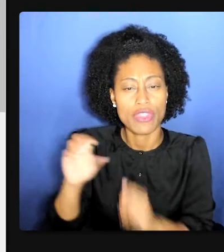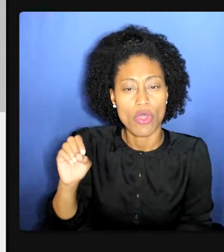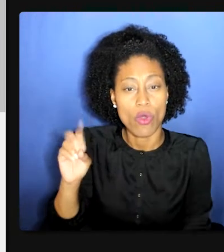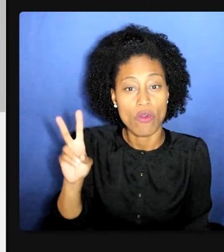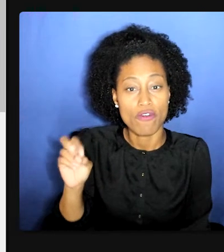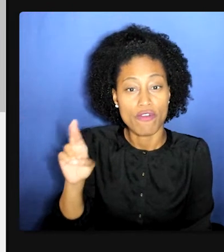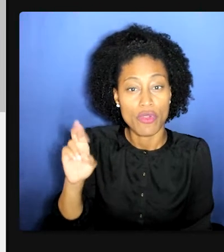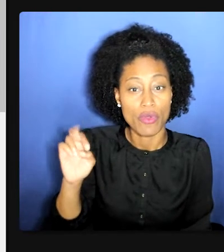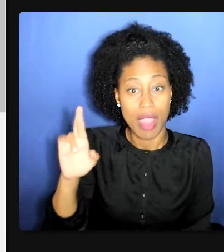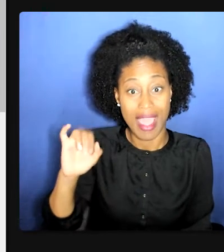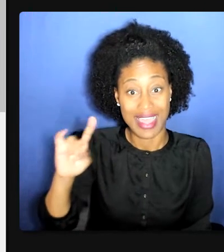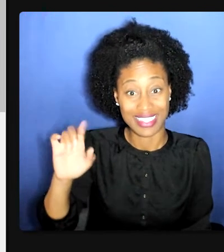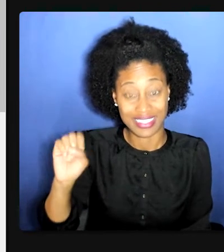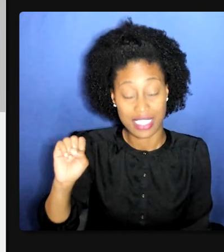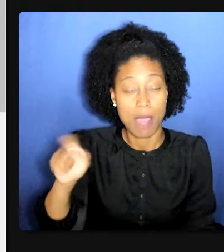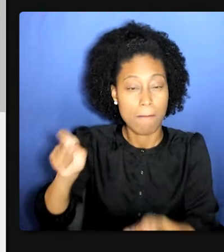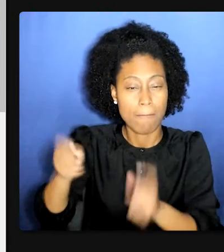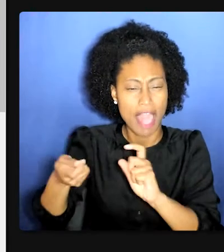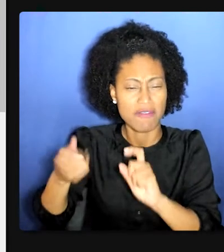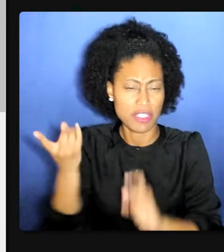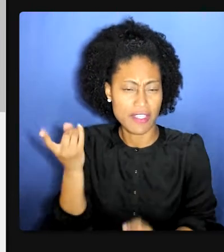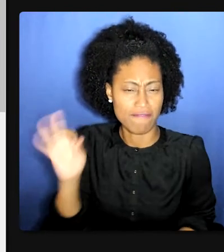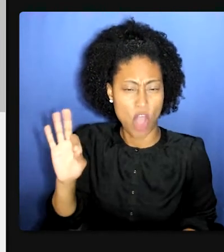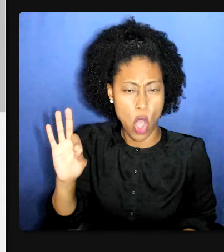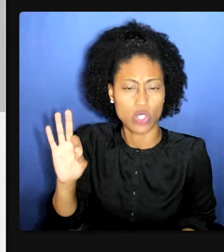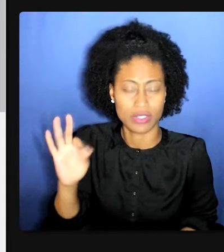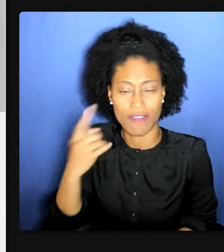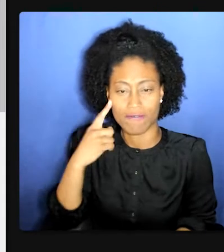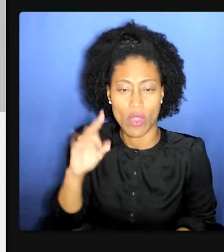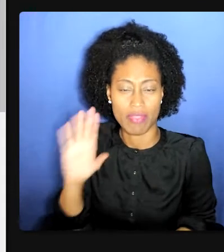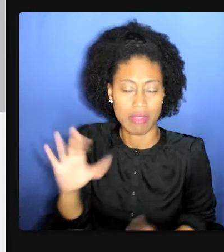to the default value of the primary title data key value pairs.